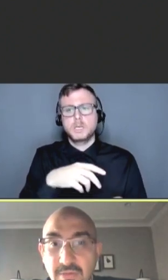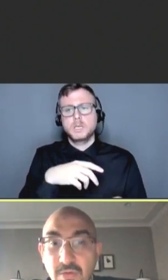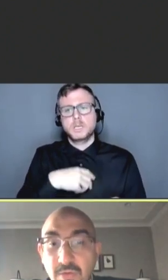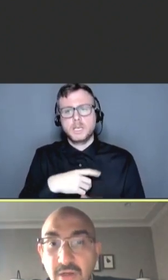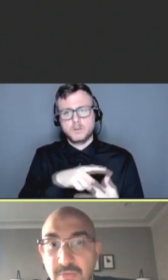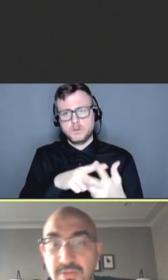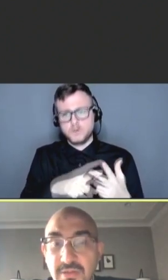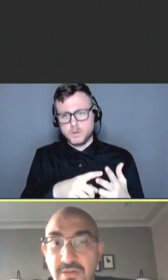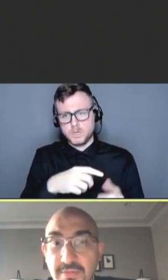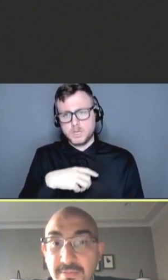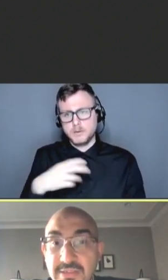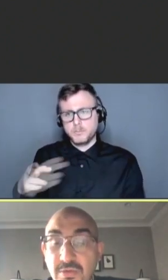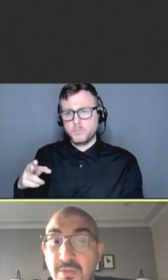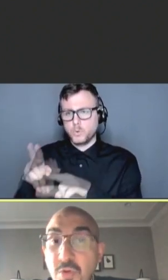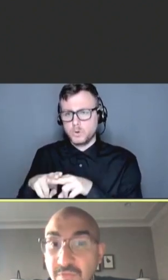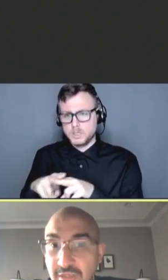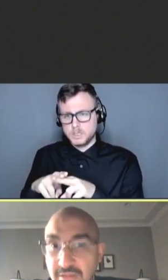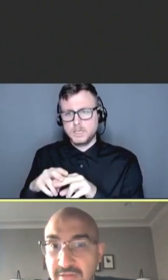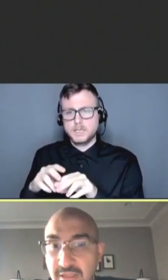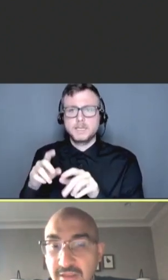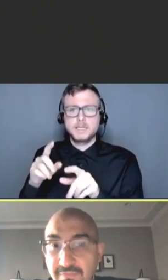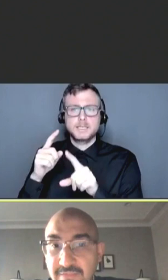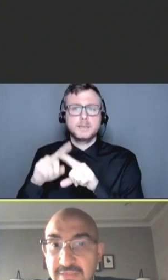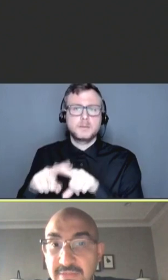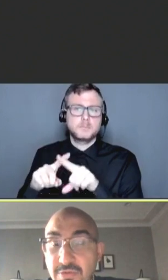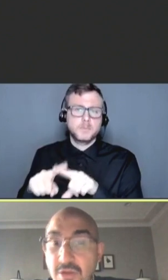or a booster that's based on the monovalent [spelled phonetically] vaccine based on the